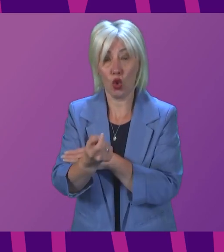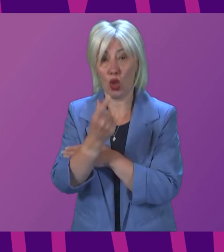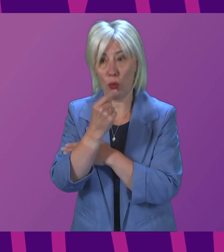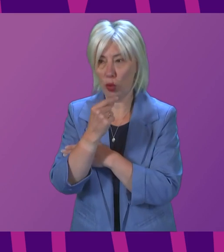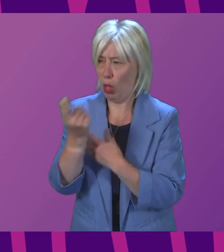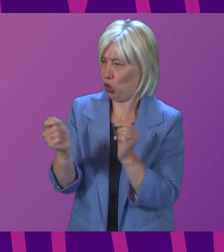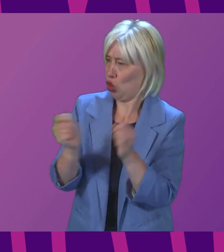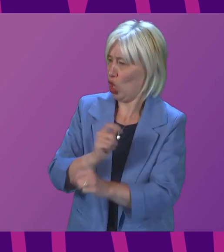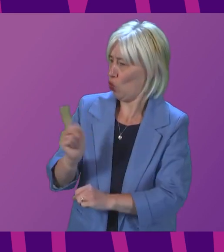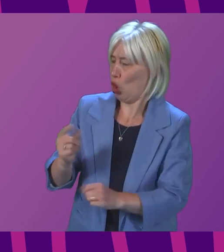What has changed?